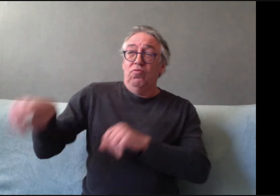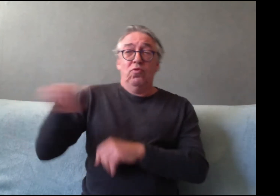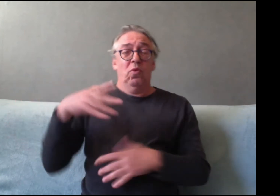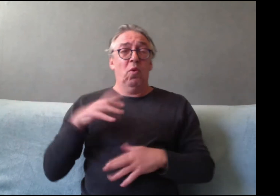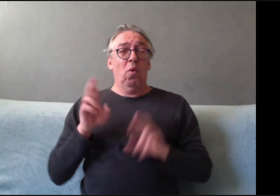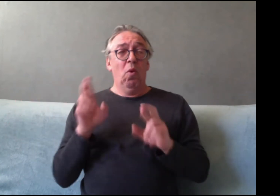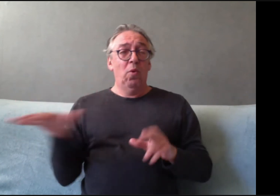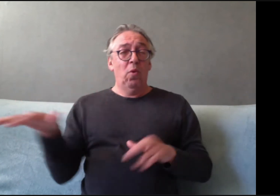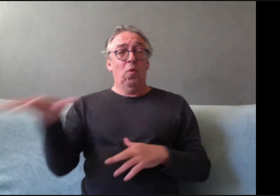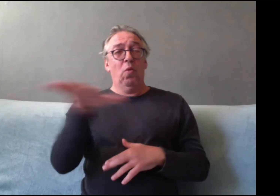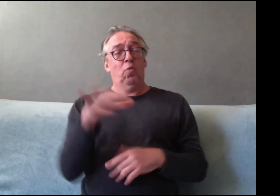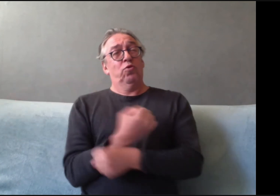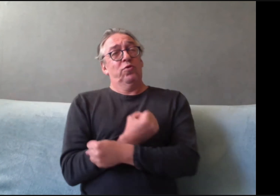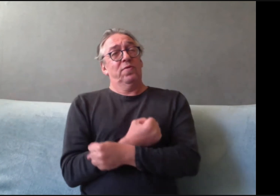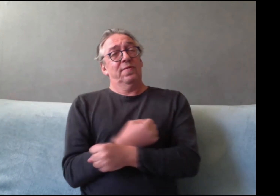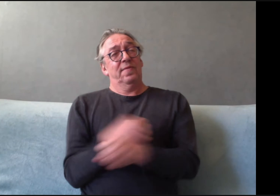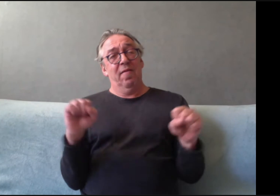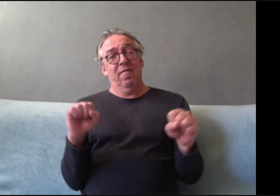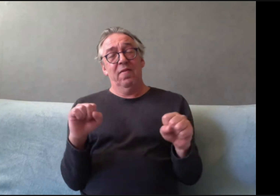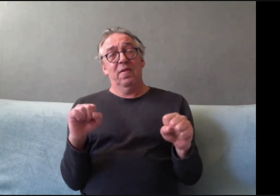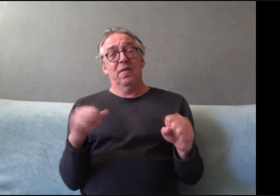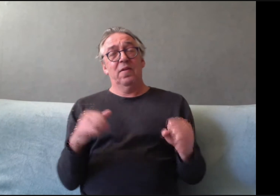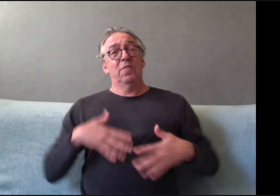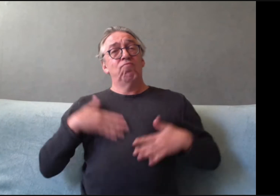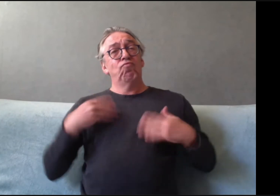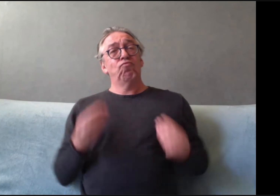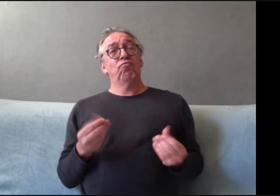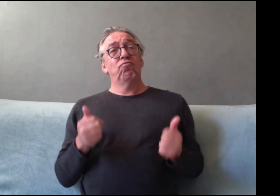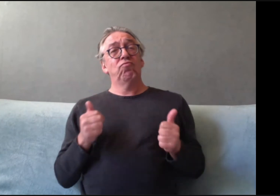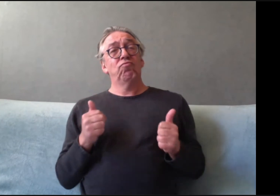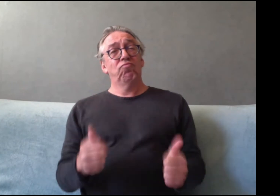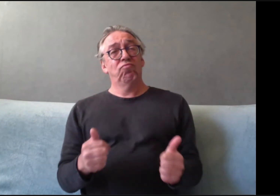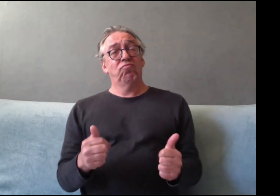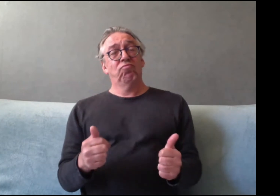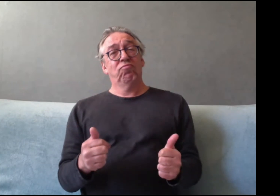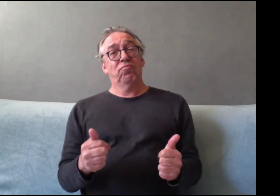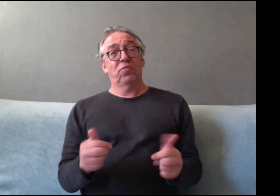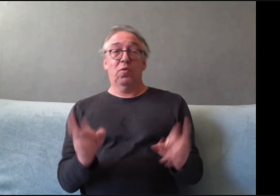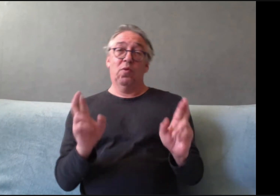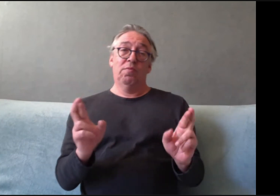All of us have been following what is happening